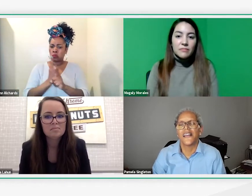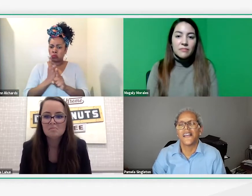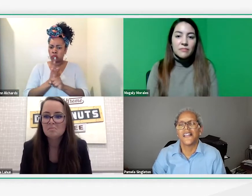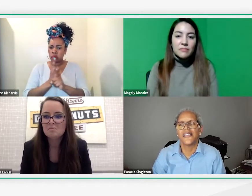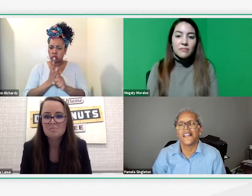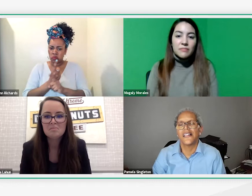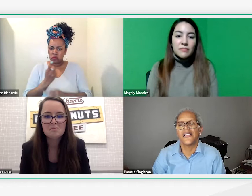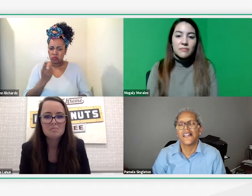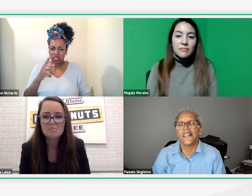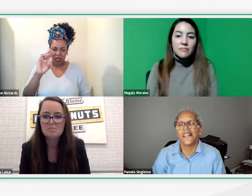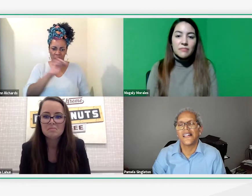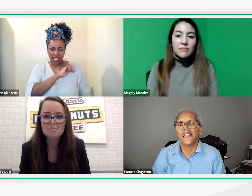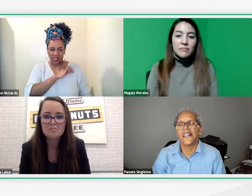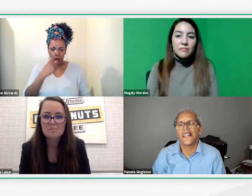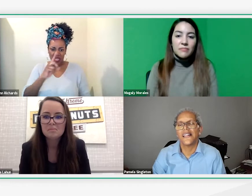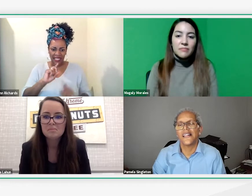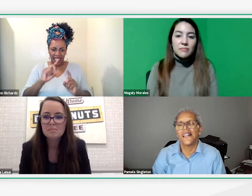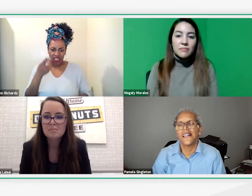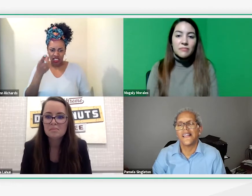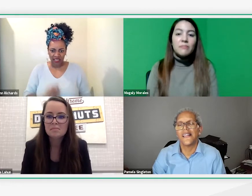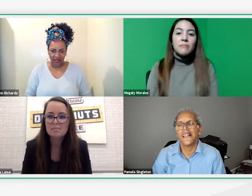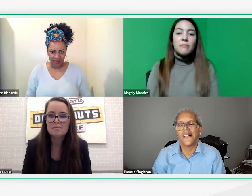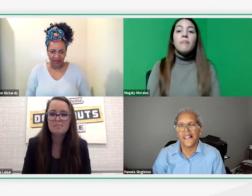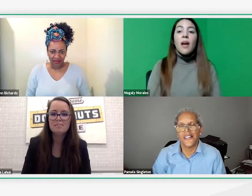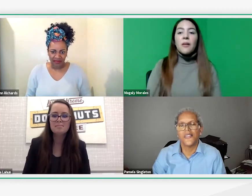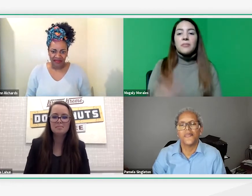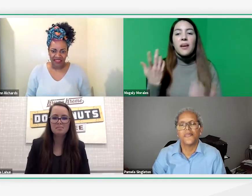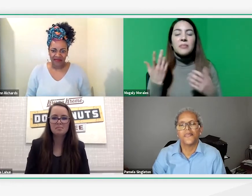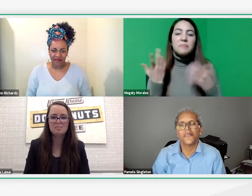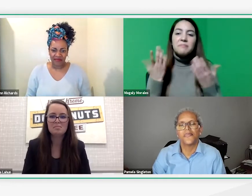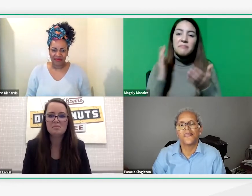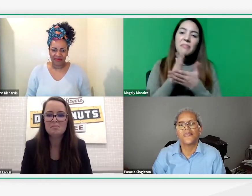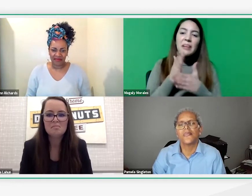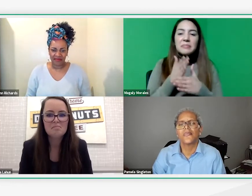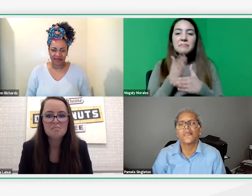Do you have a great deal of work, or is it about the same as everyone else?